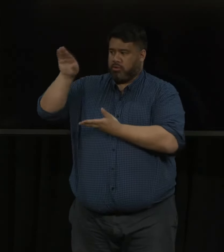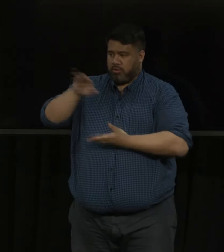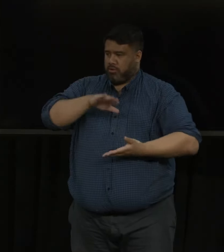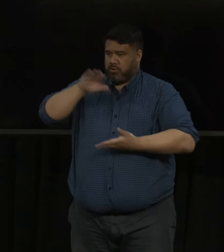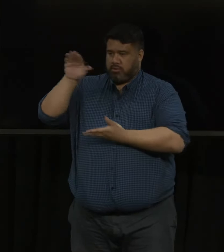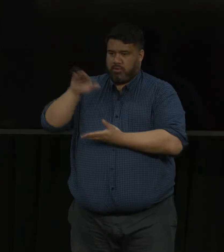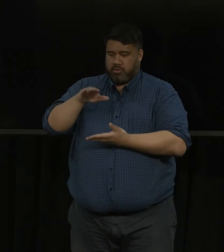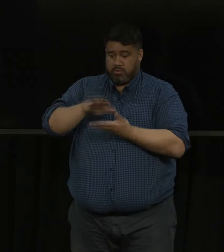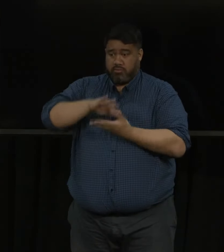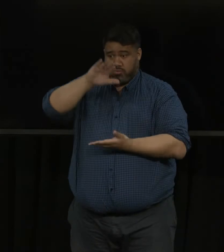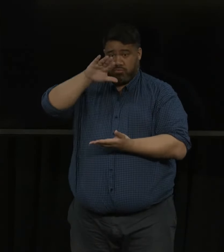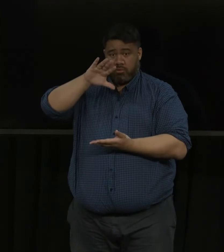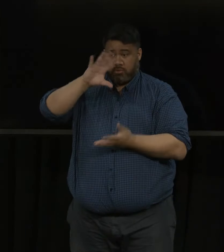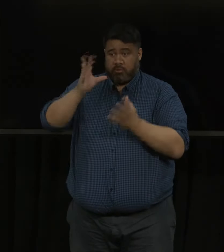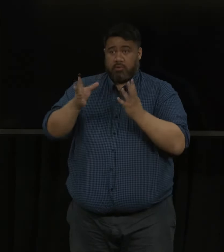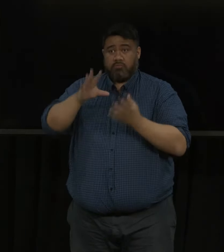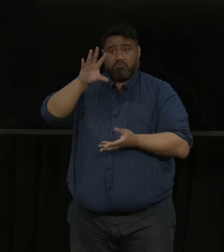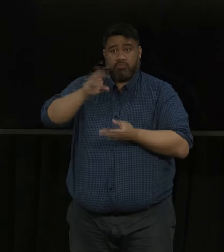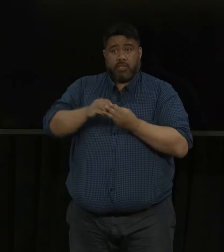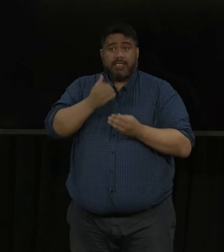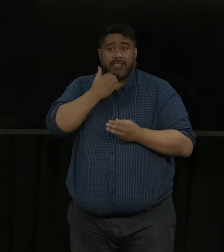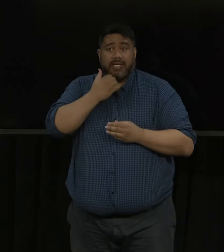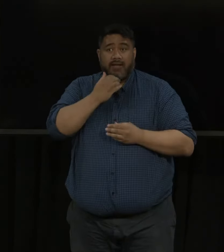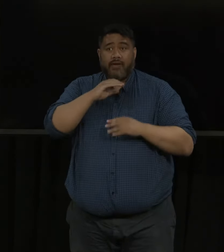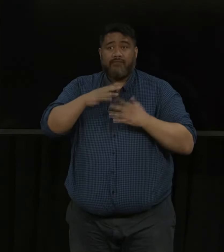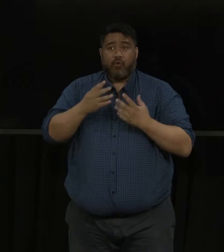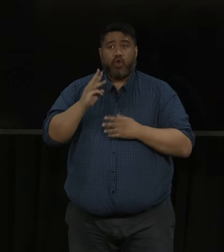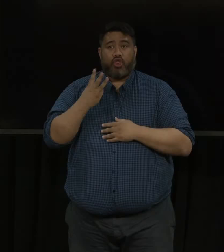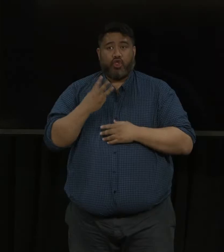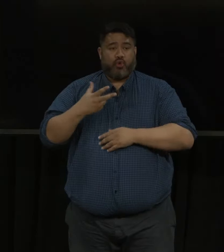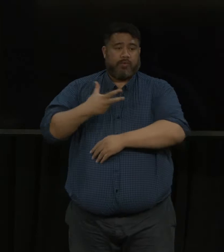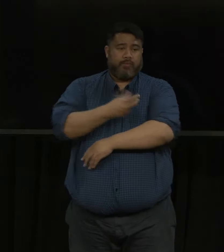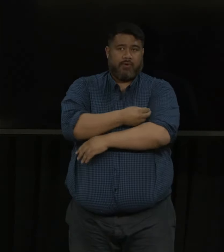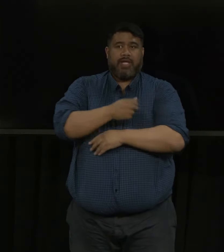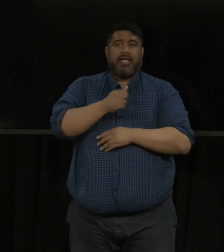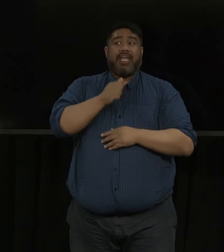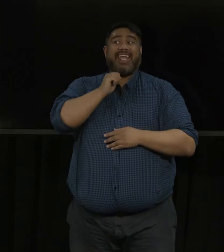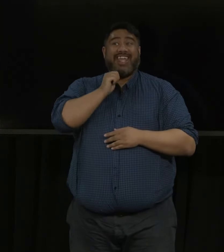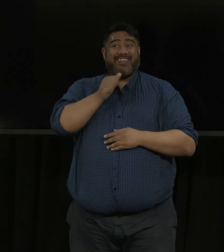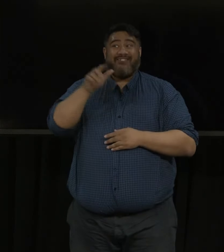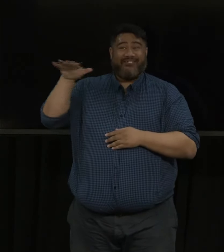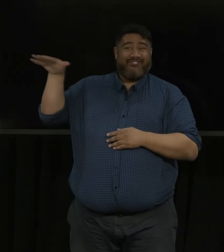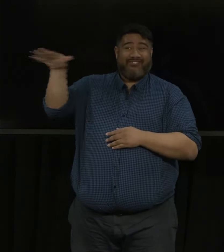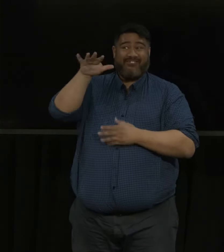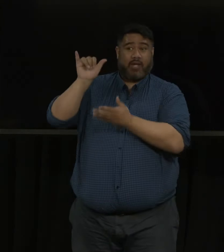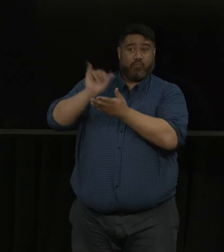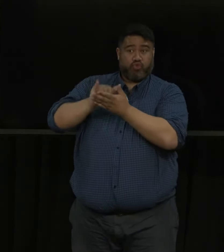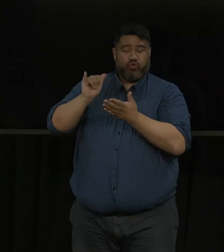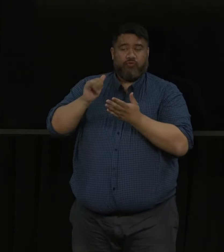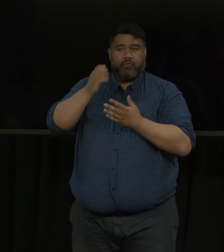account the number of vaccines that we have ordered, would